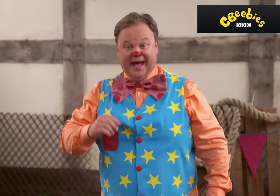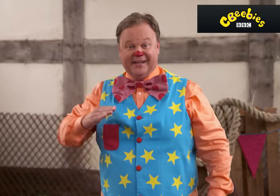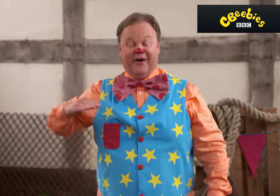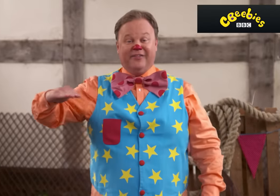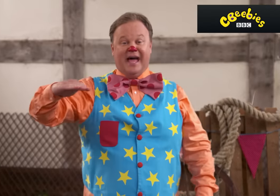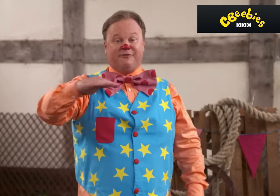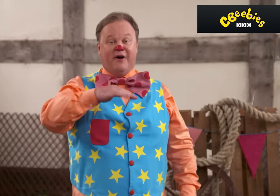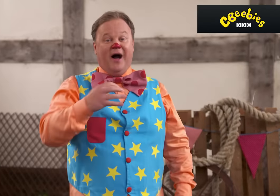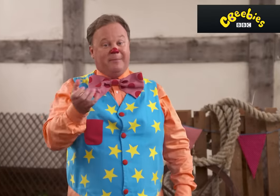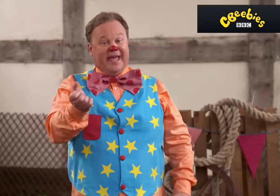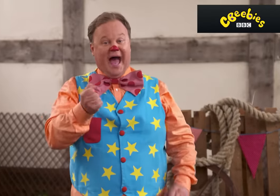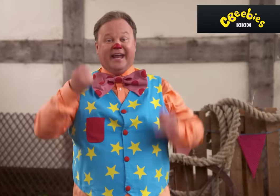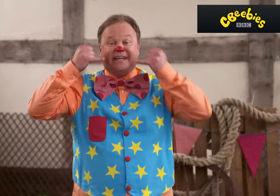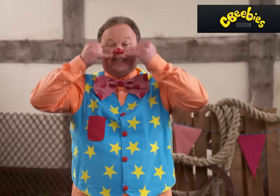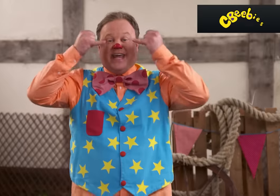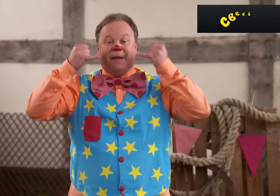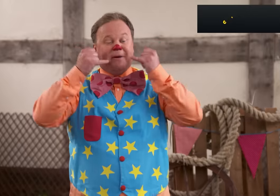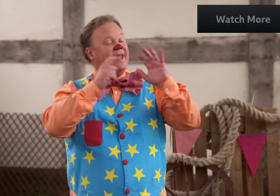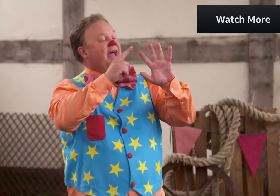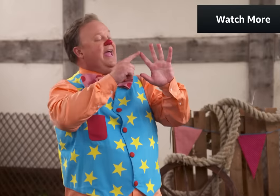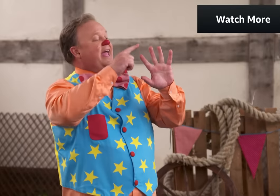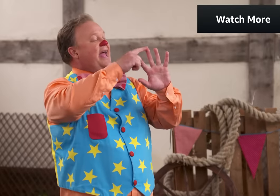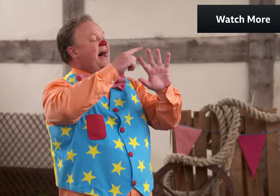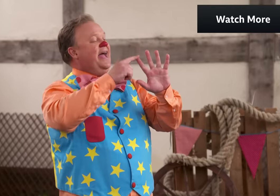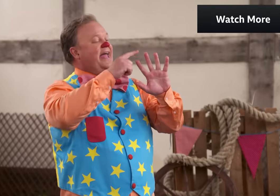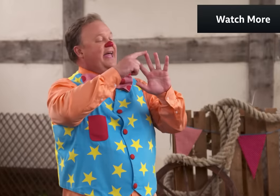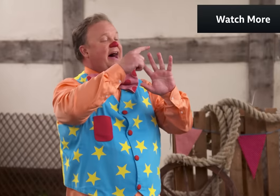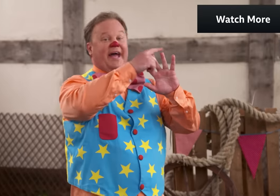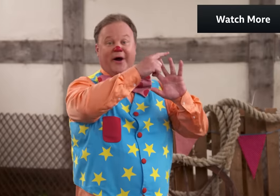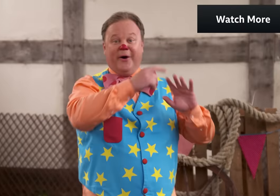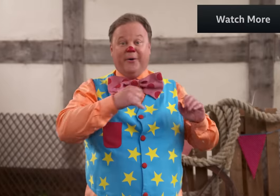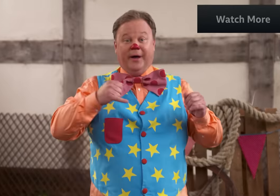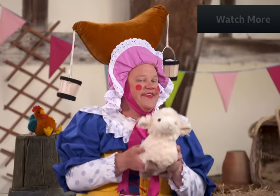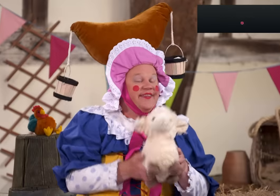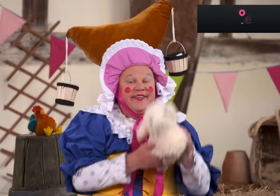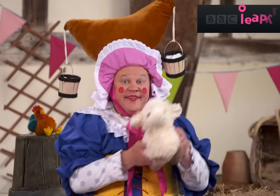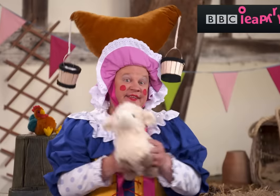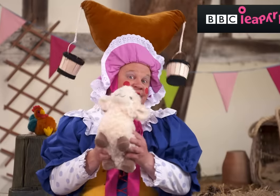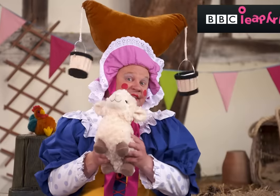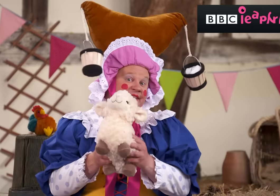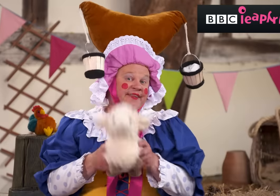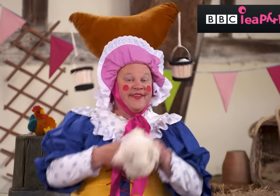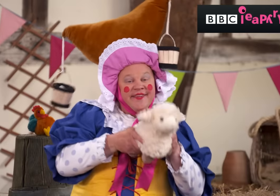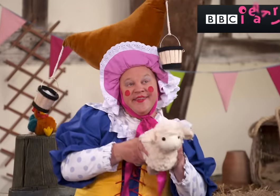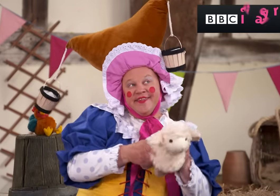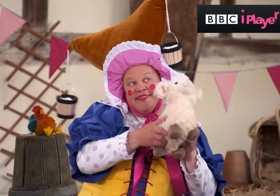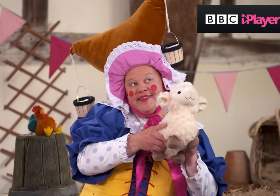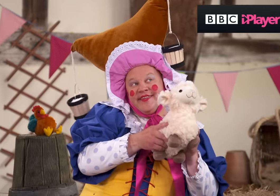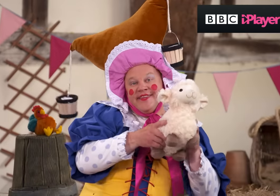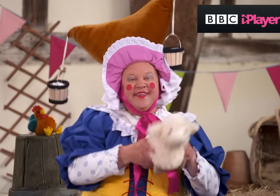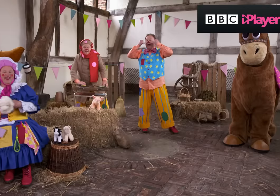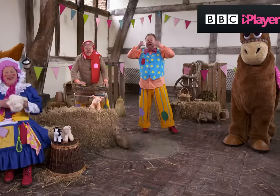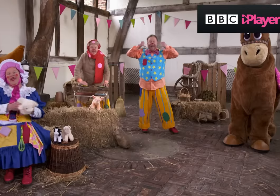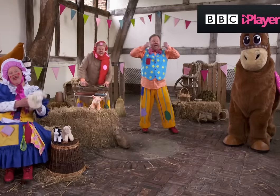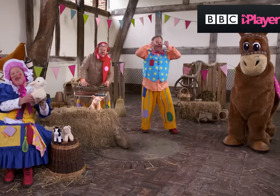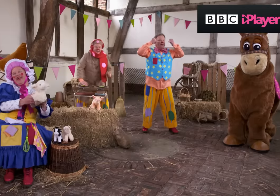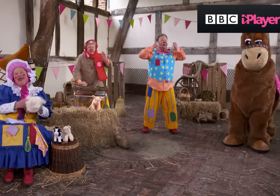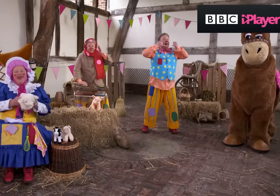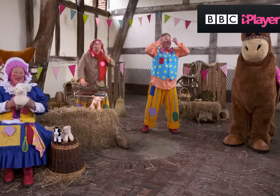and on that farm he had a sheep e-i-e-i-o with a barber here a barber there here above there